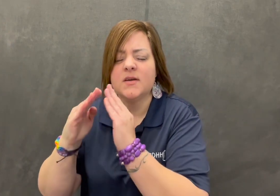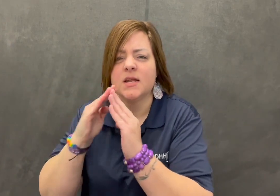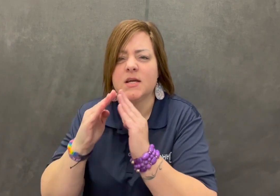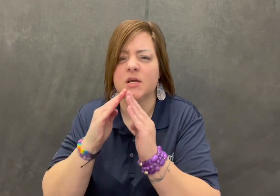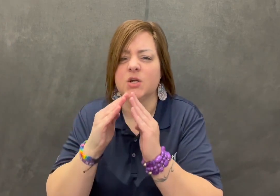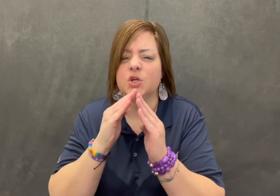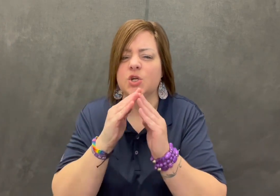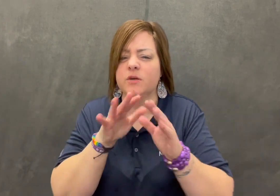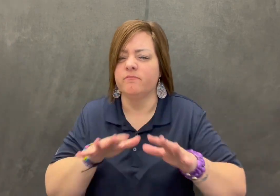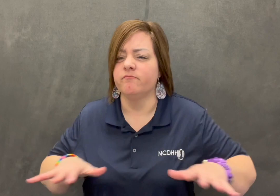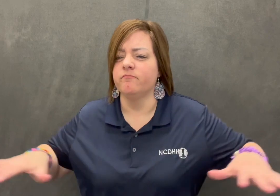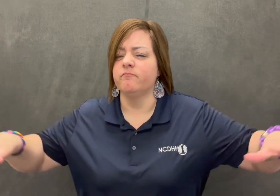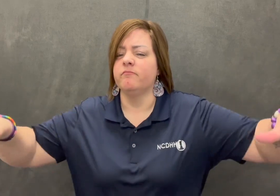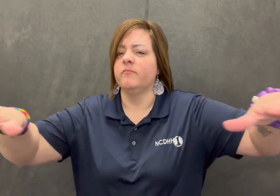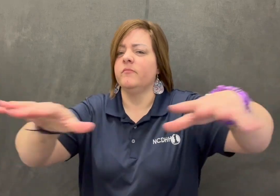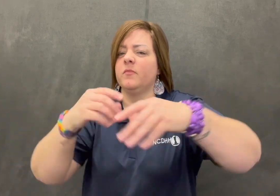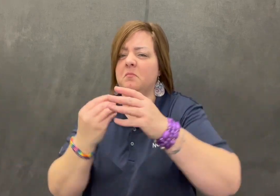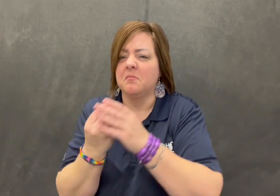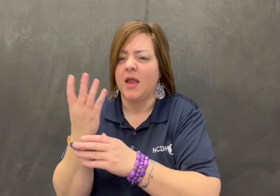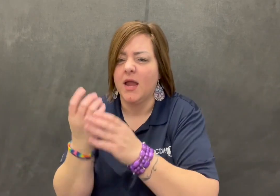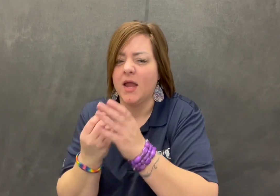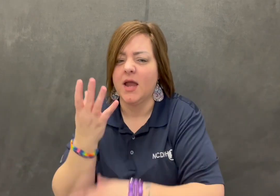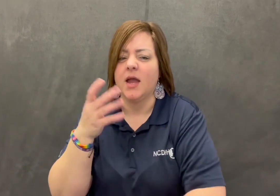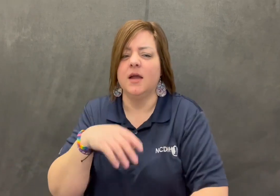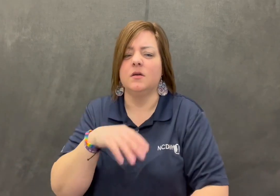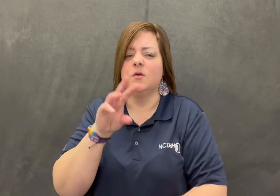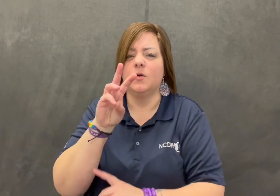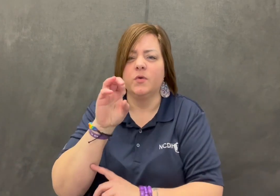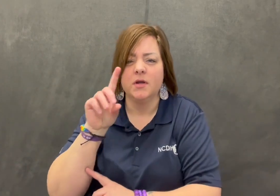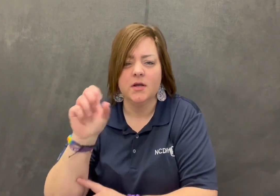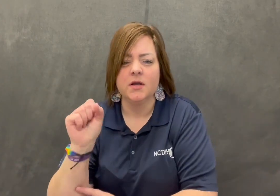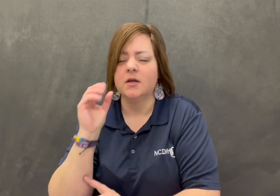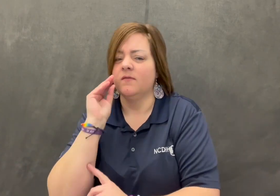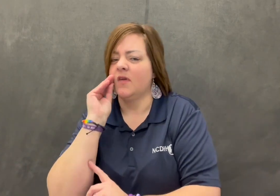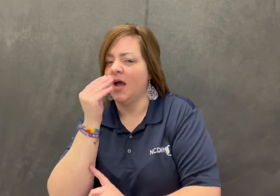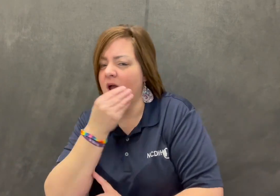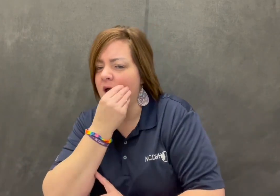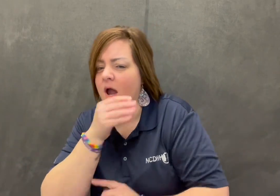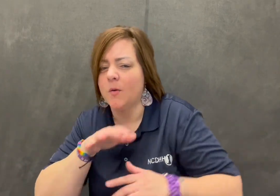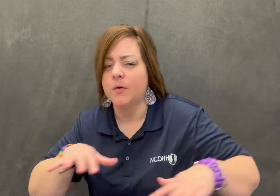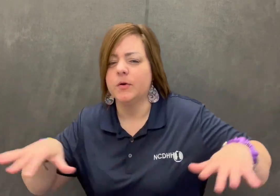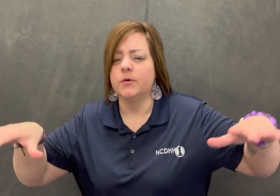Hermann is a rural Village Full Of Weeds plants and flowers